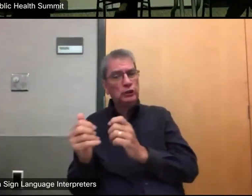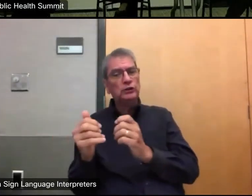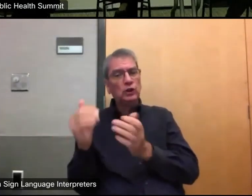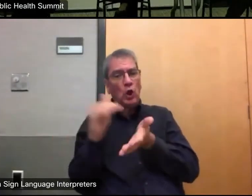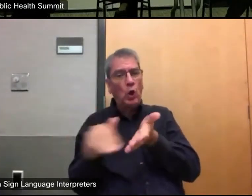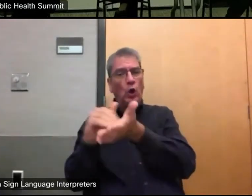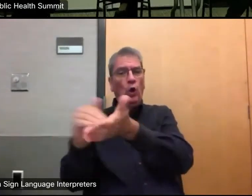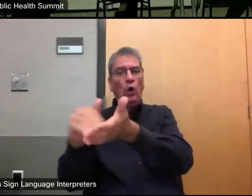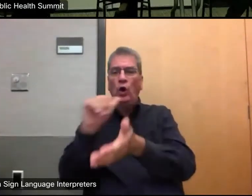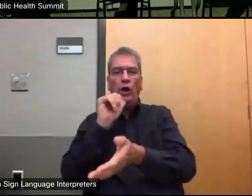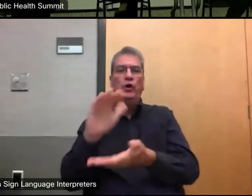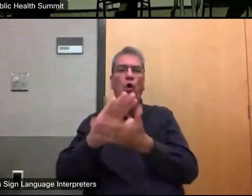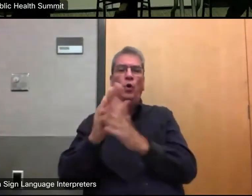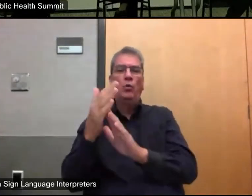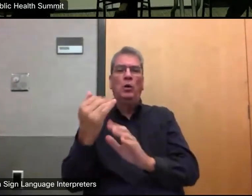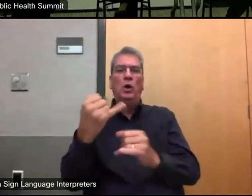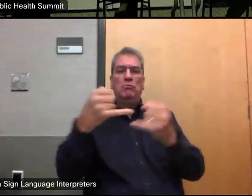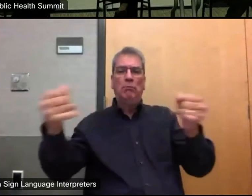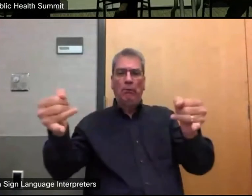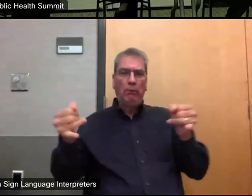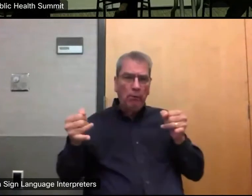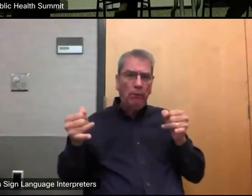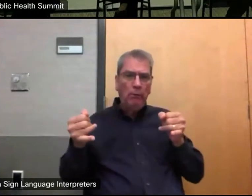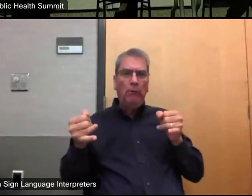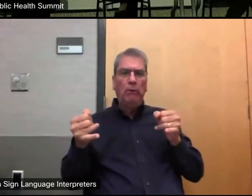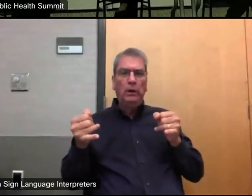a box around yourself, but the transparency and and communicating. Hey, this is going